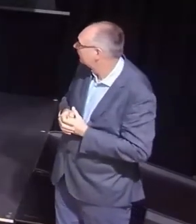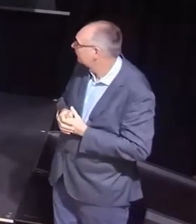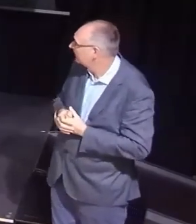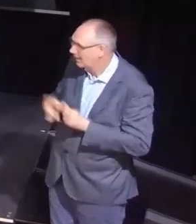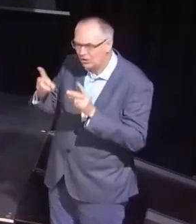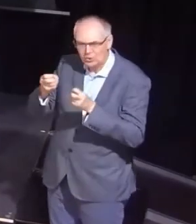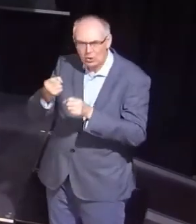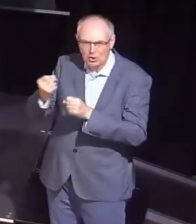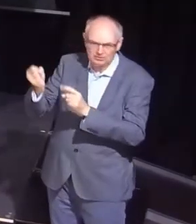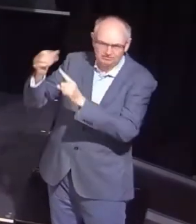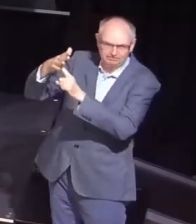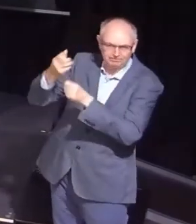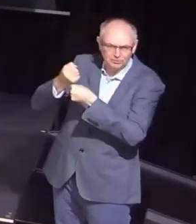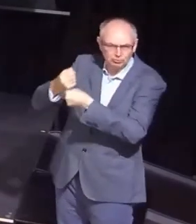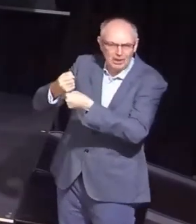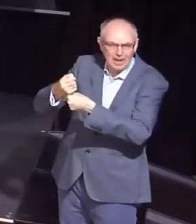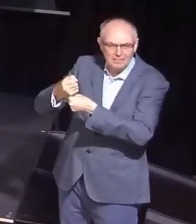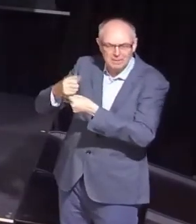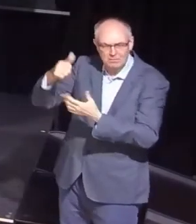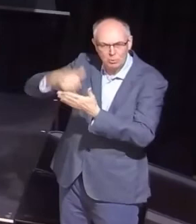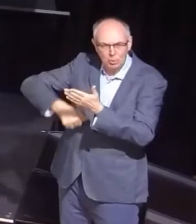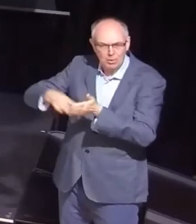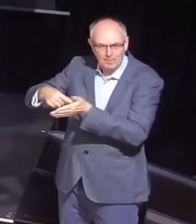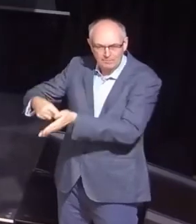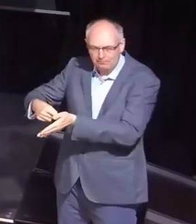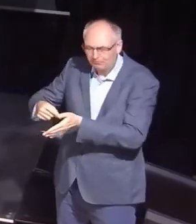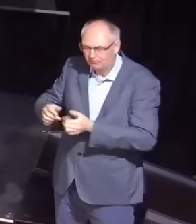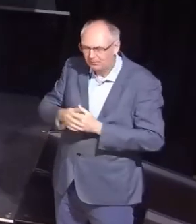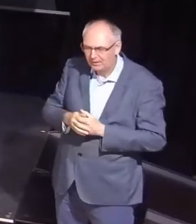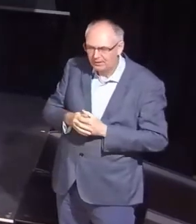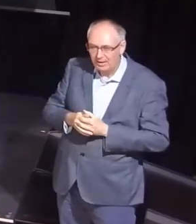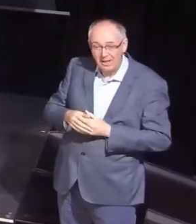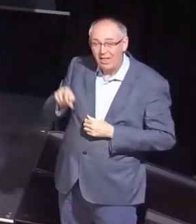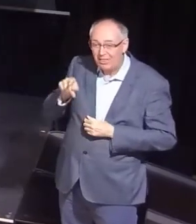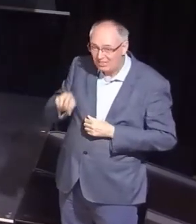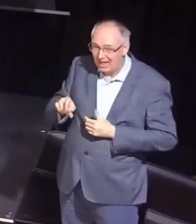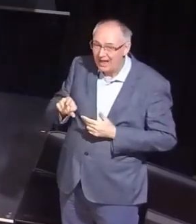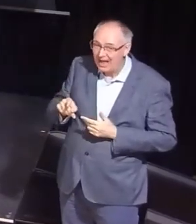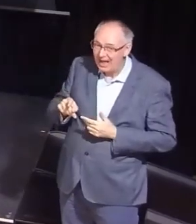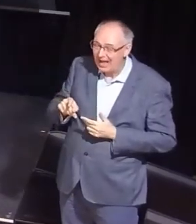SIGHS Our Champs Programme is probably our most ambitious programme